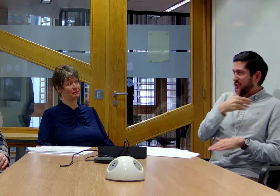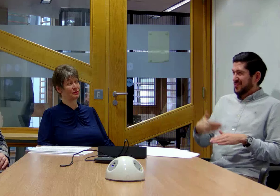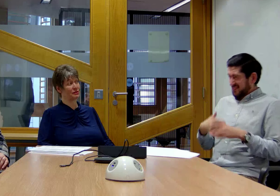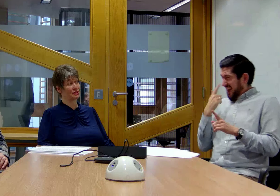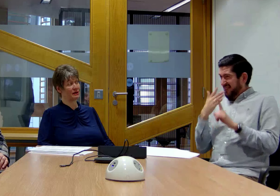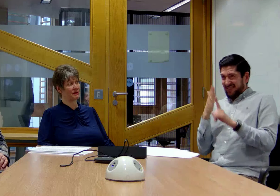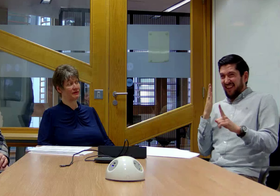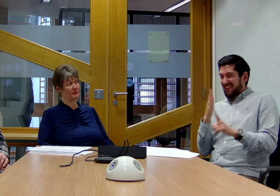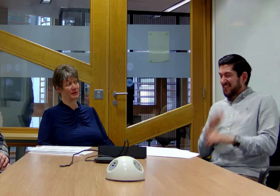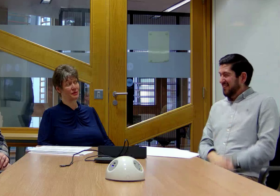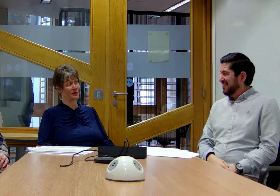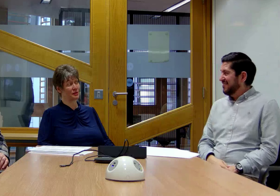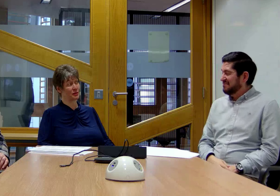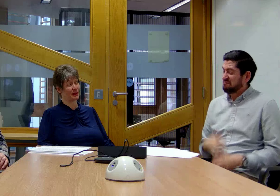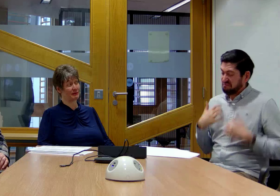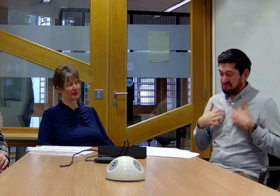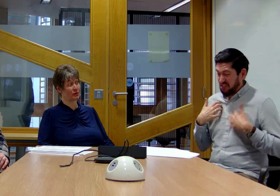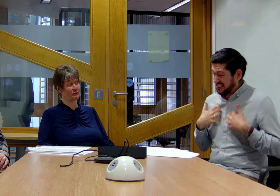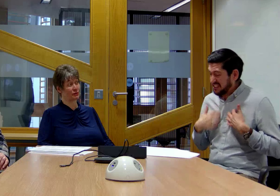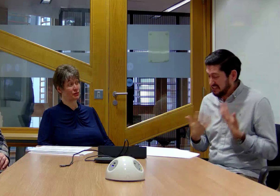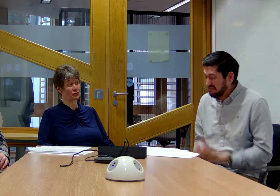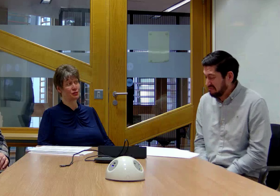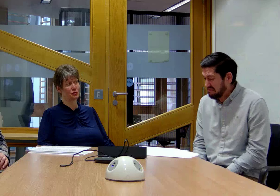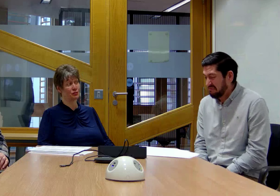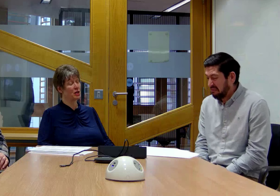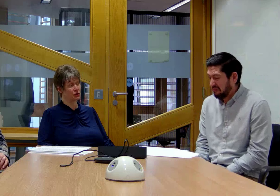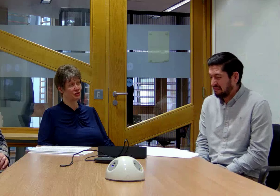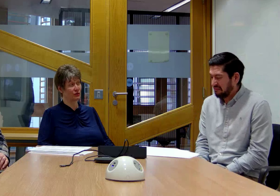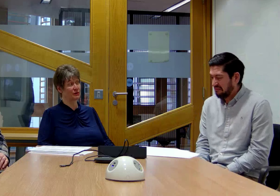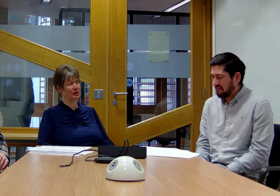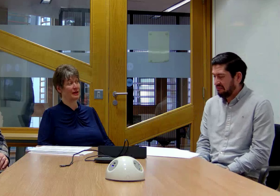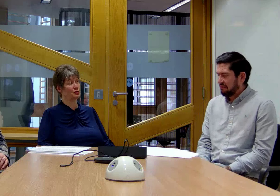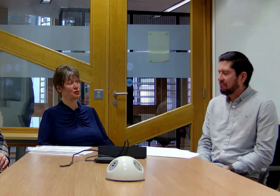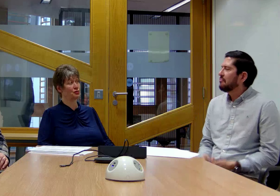Language. So if I go to Glasgow I'm actually able to determine if a person went to a Catholic